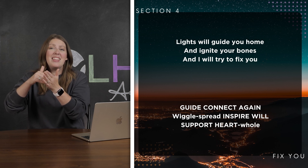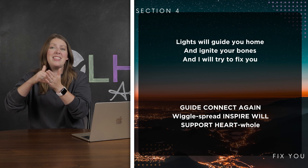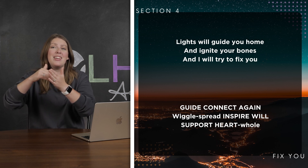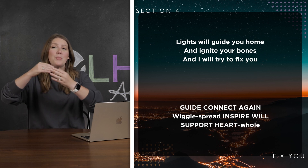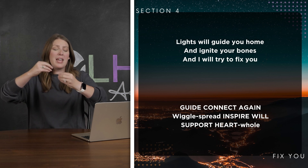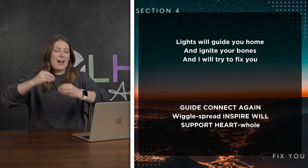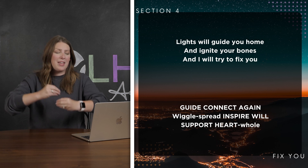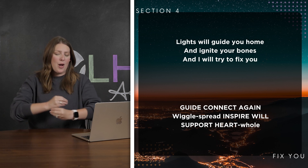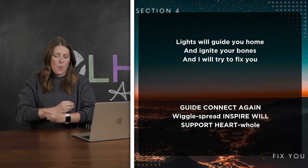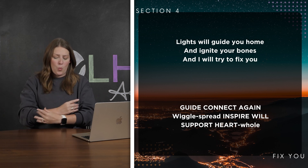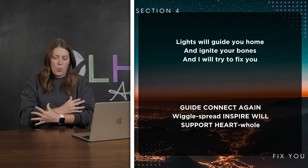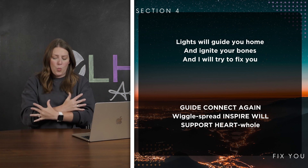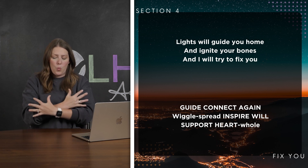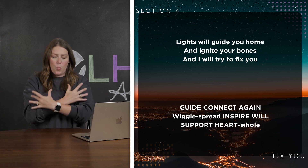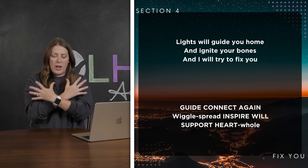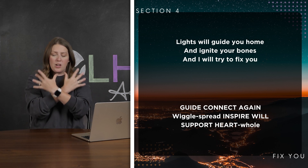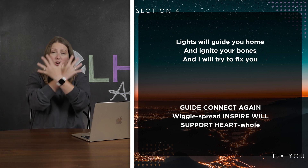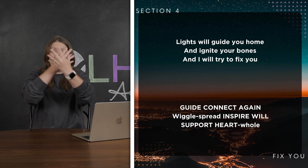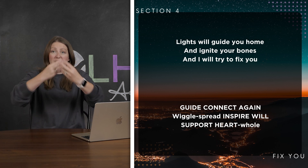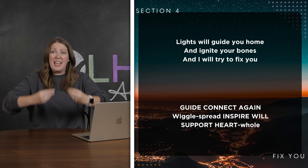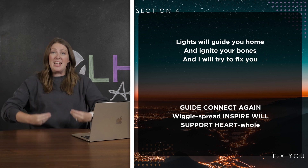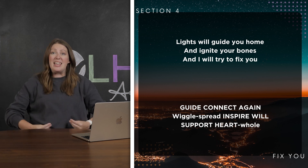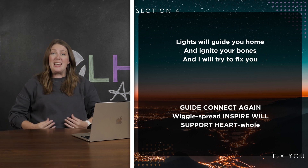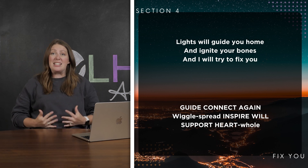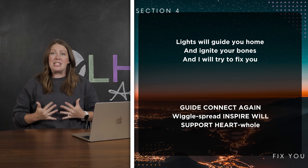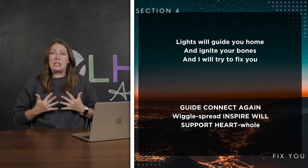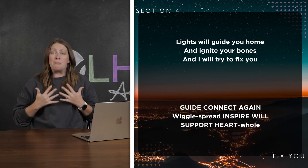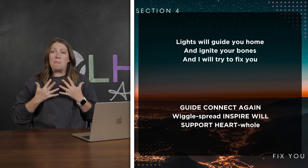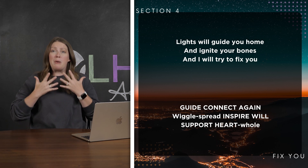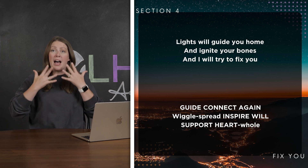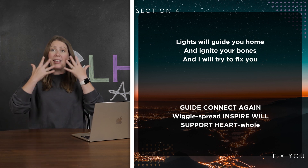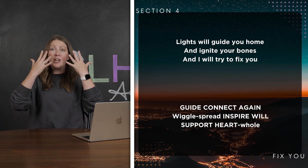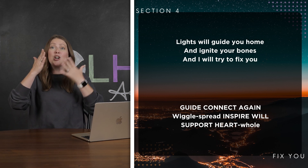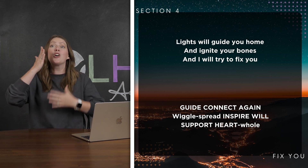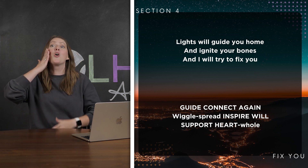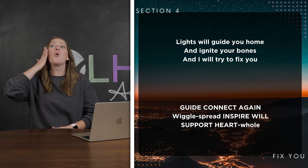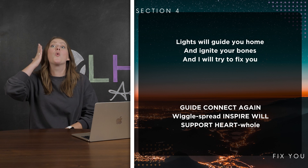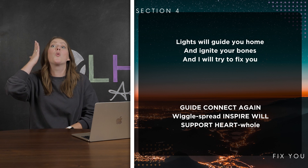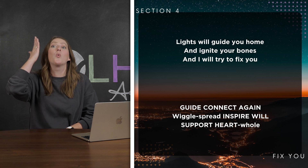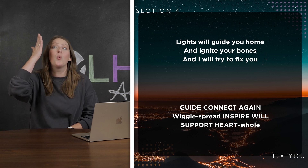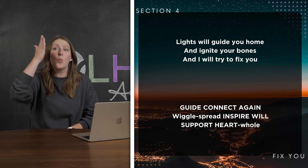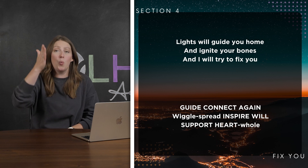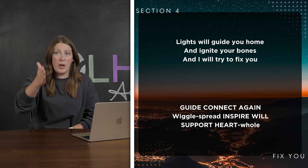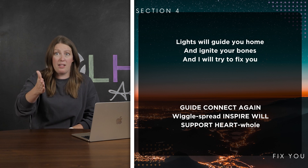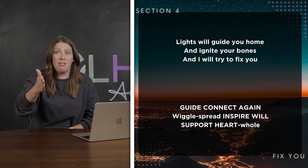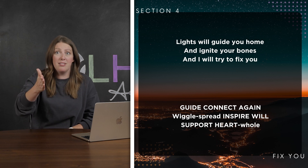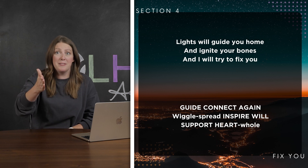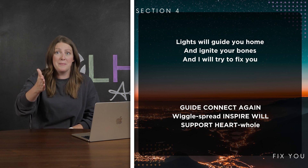And then we have that Wiggle INSPIRE WILL